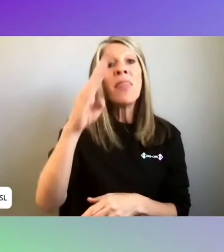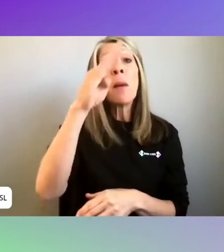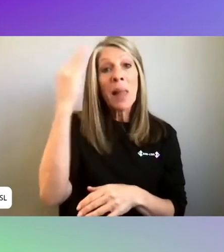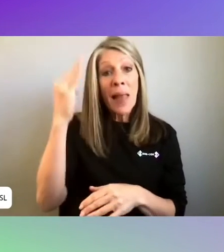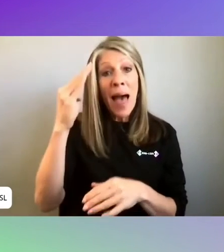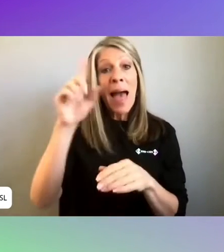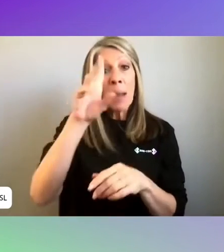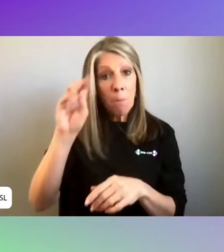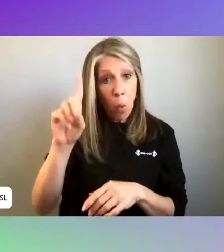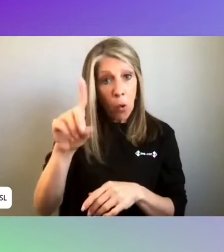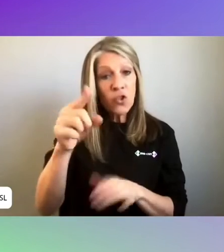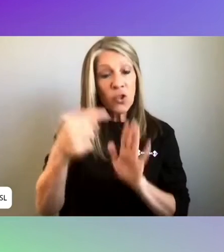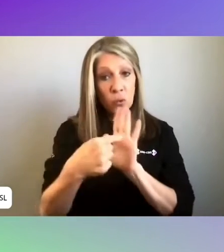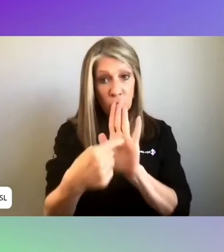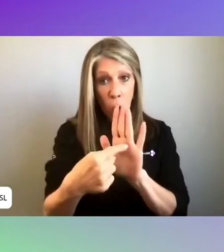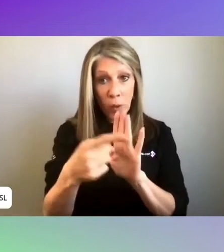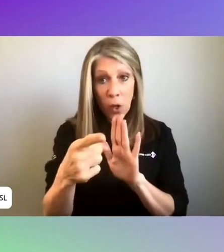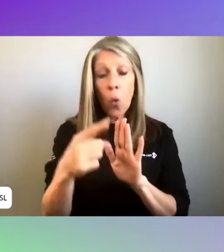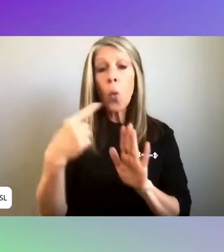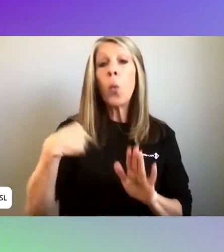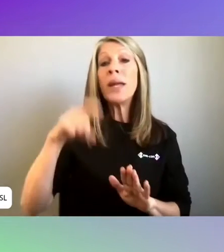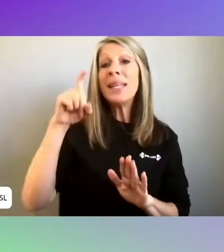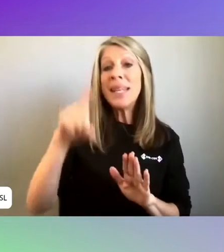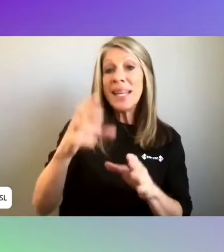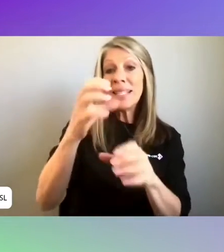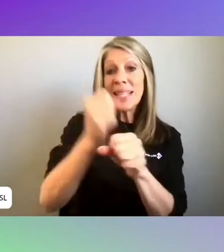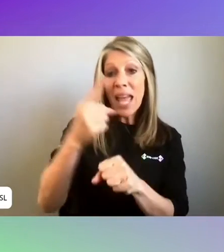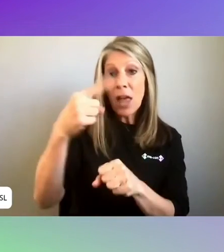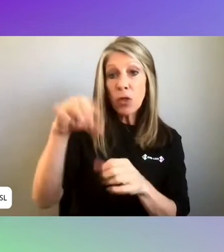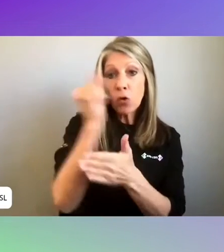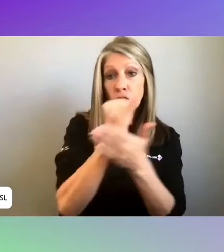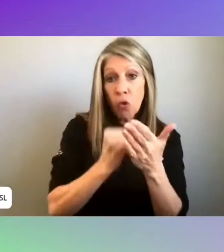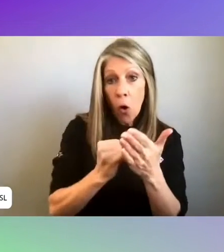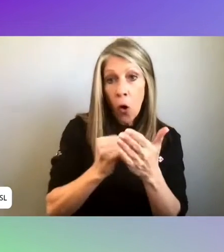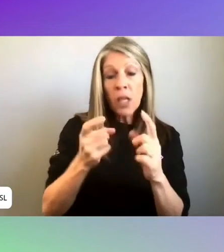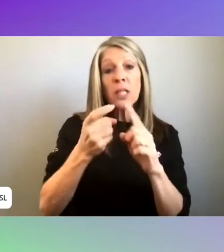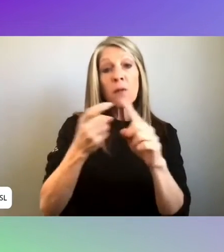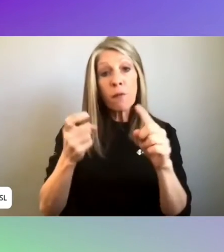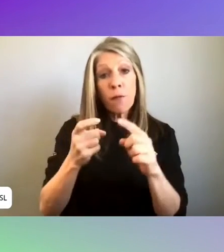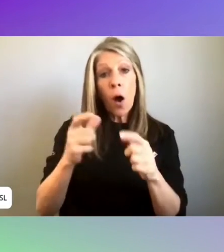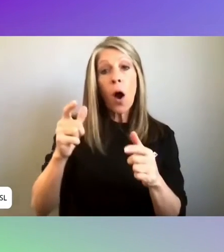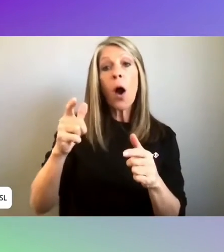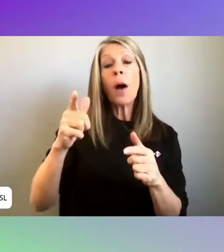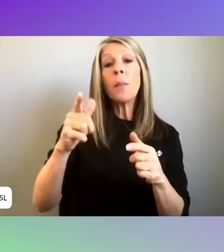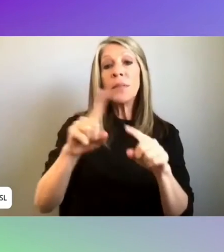emergency exists in which way the gravity was pointing using a thing called drawing film and the sensational blackboards that Danielle was